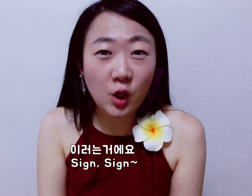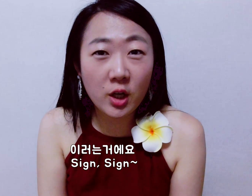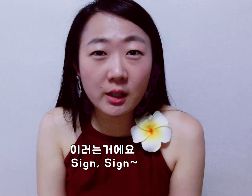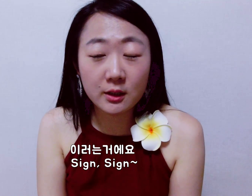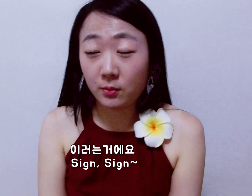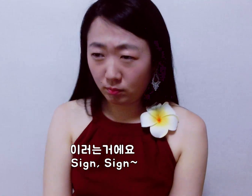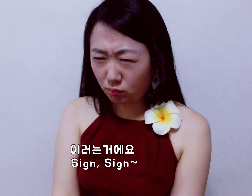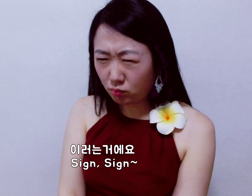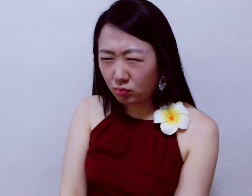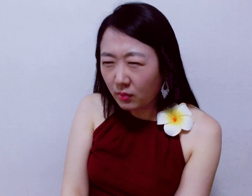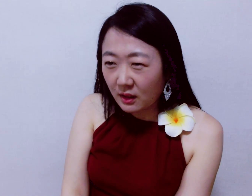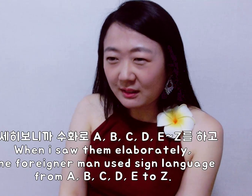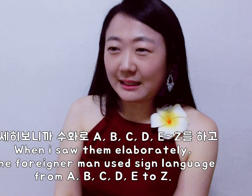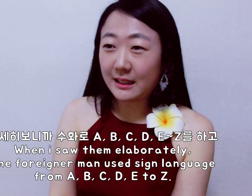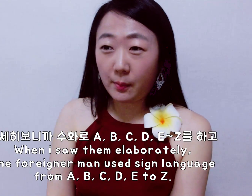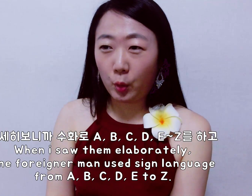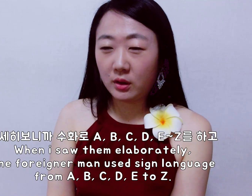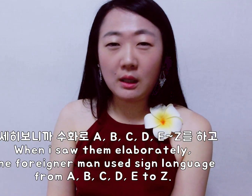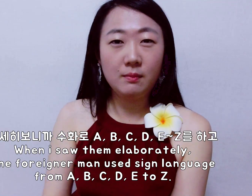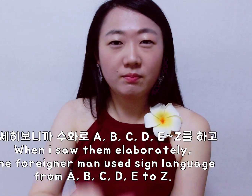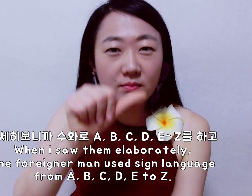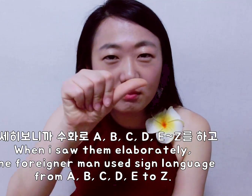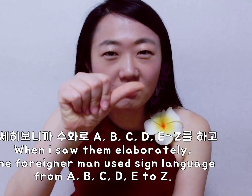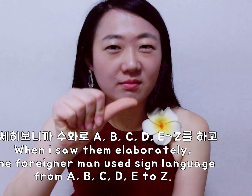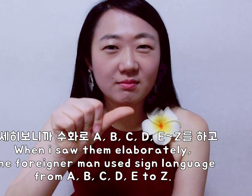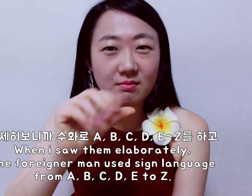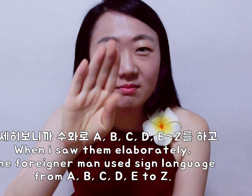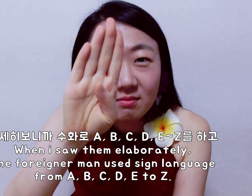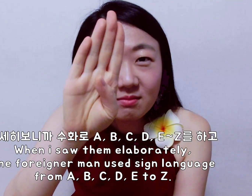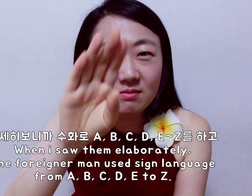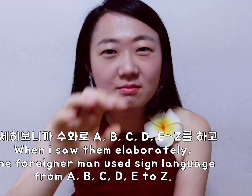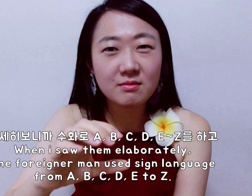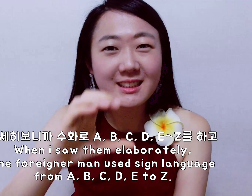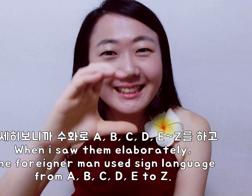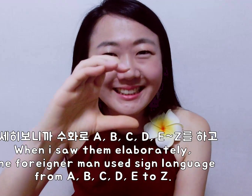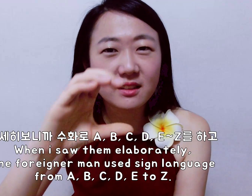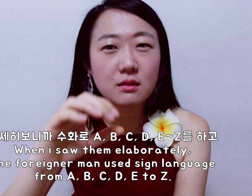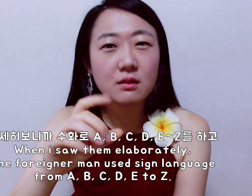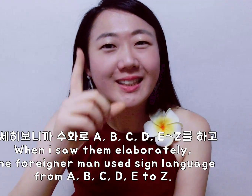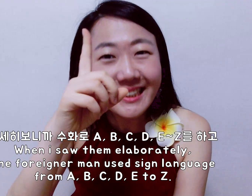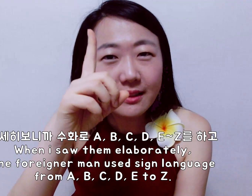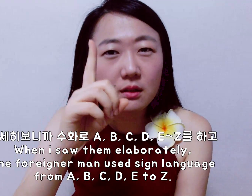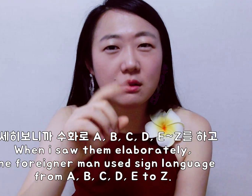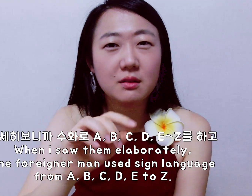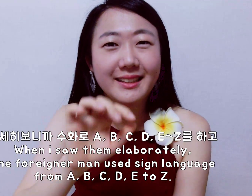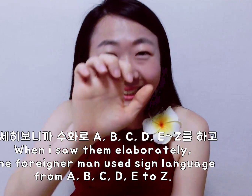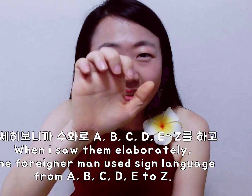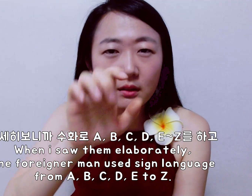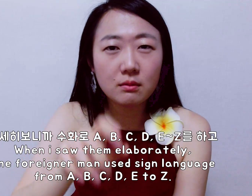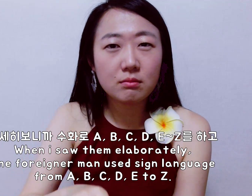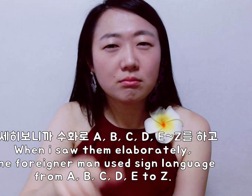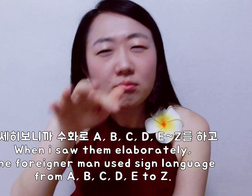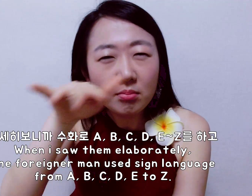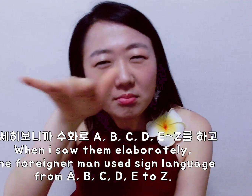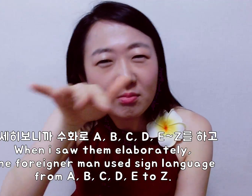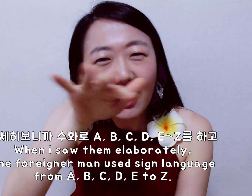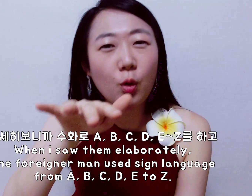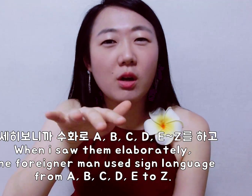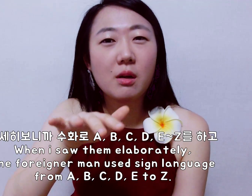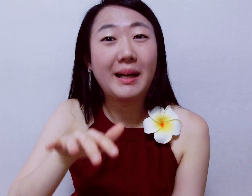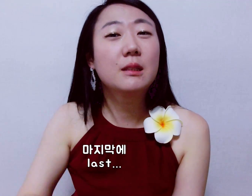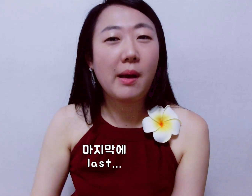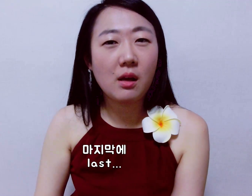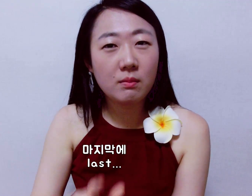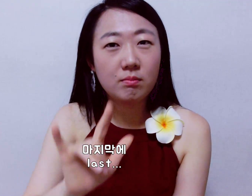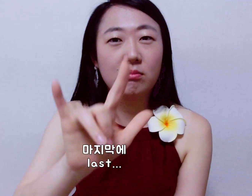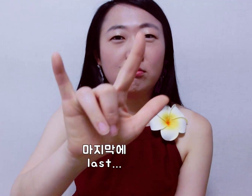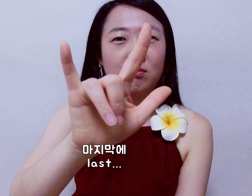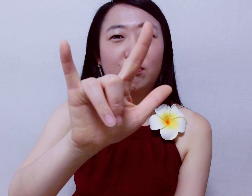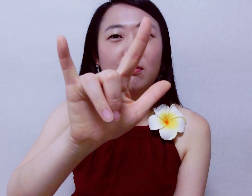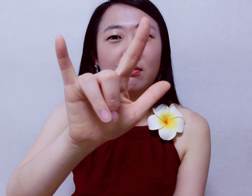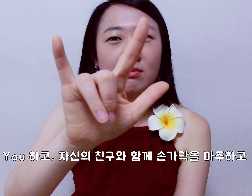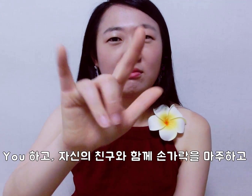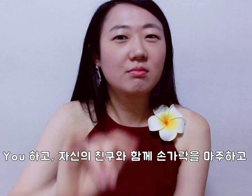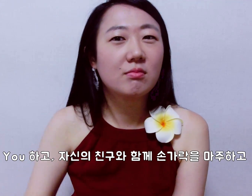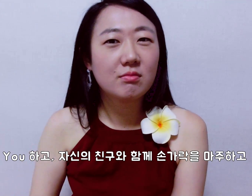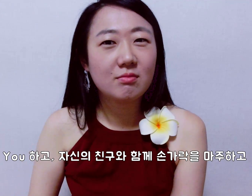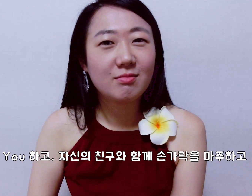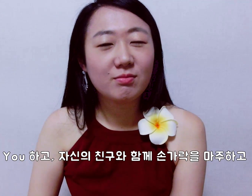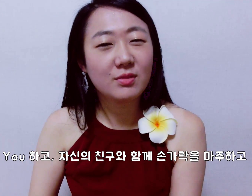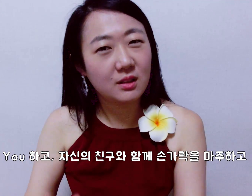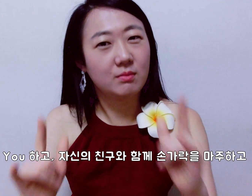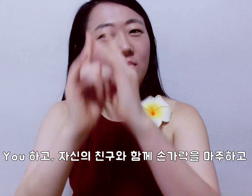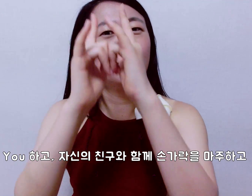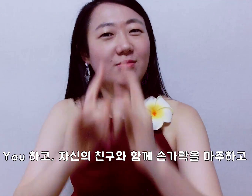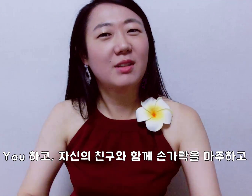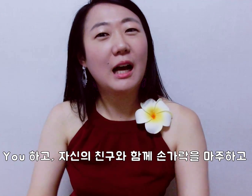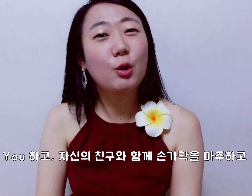우리농인보다 앞에 있지 why they were in front of us뒤로 내보내더라고